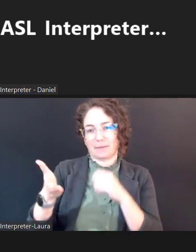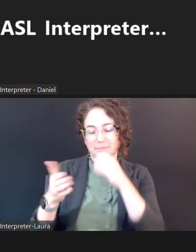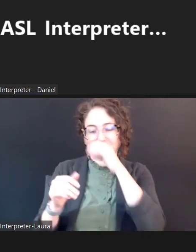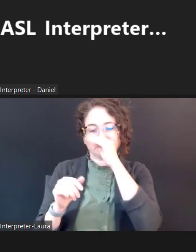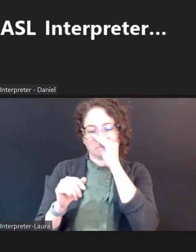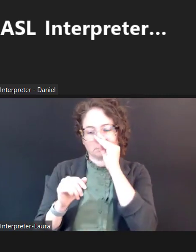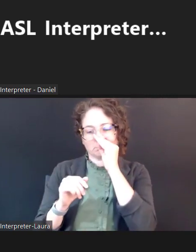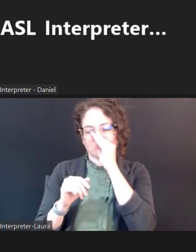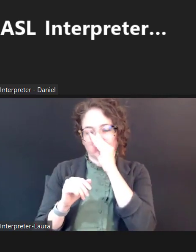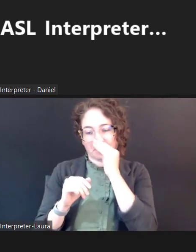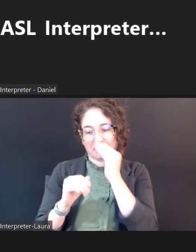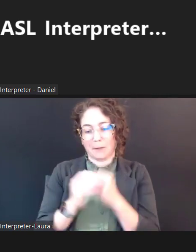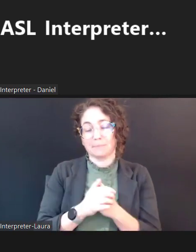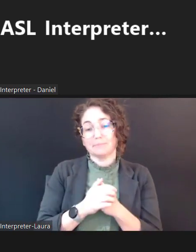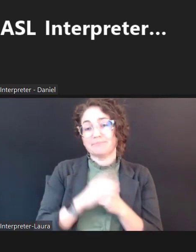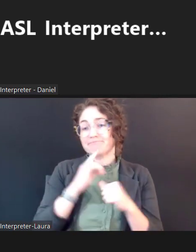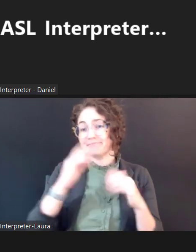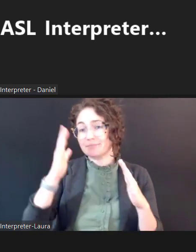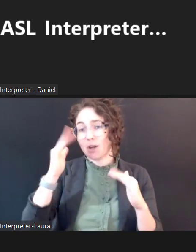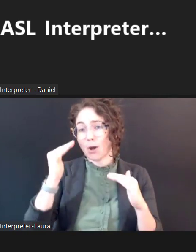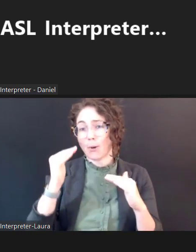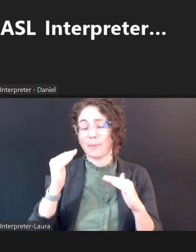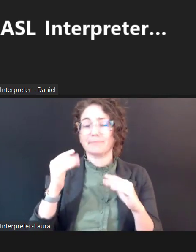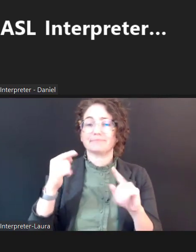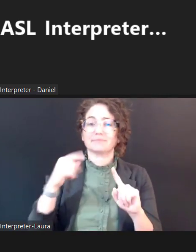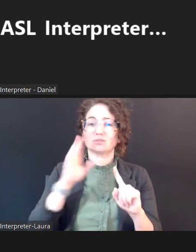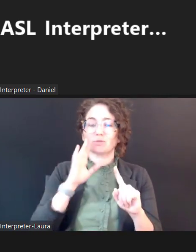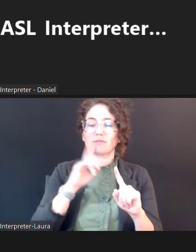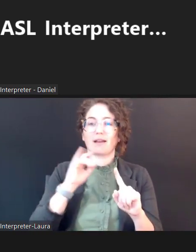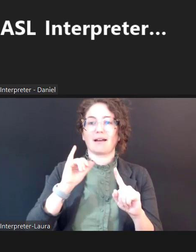So, we hope this will ignite your interest in going further and